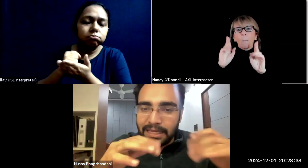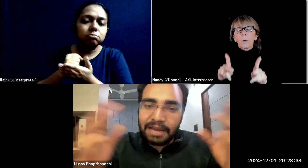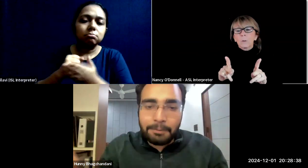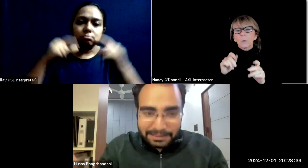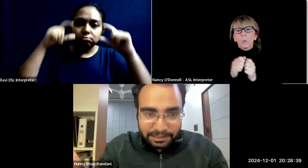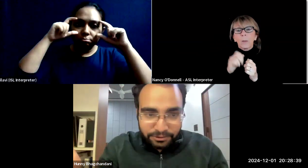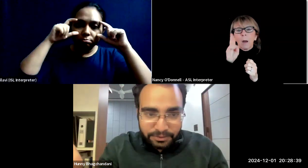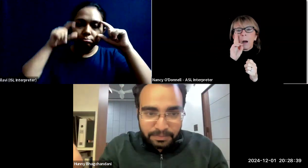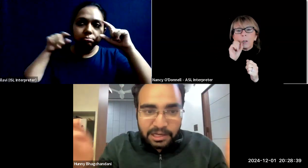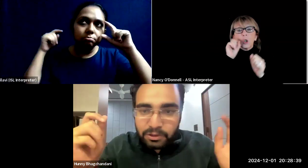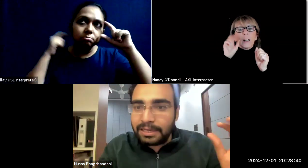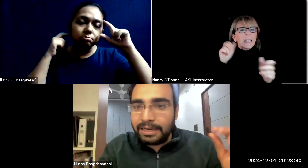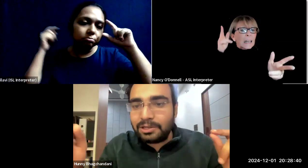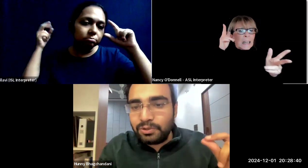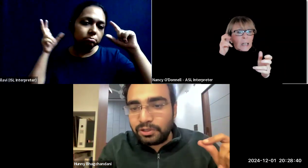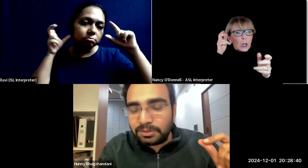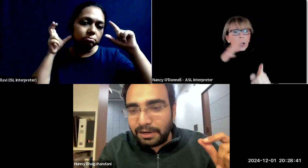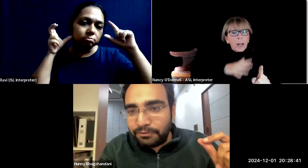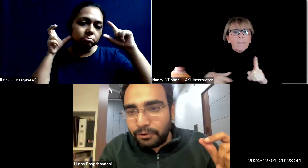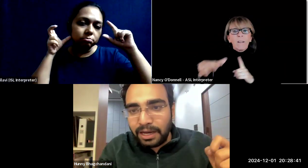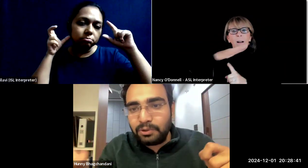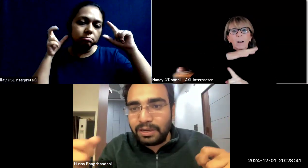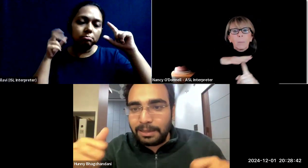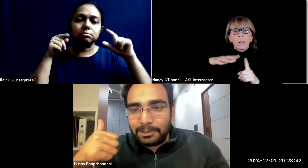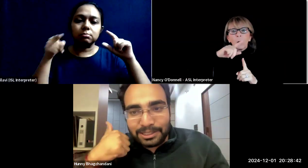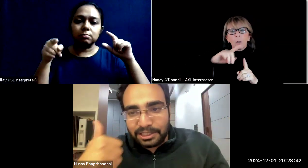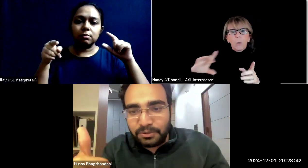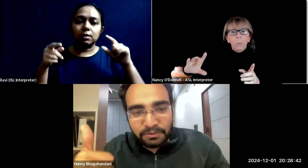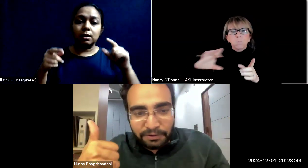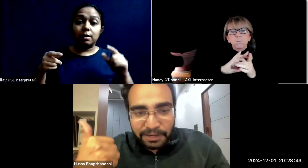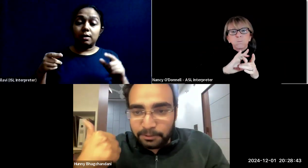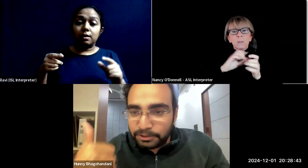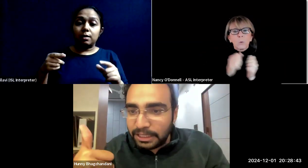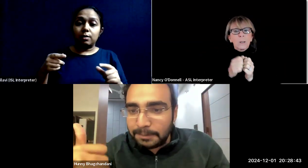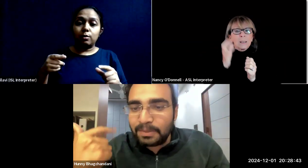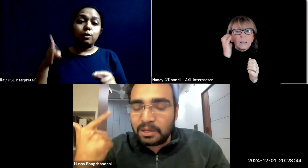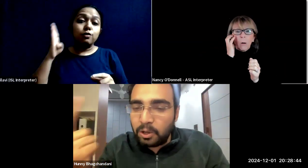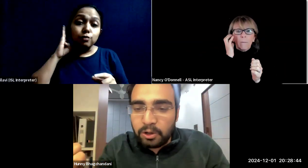the environment. And you can connect to your smartphone and you can able to listen your favorite music,